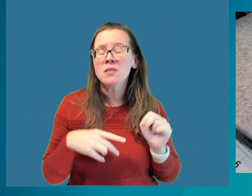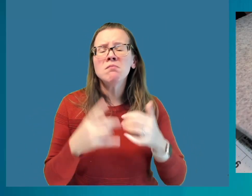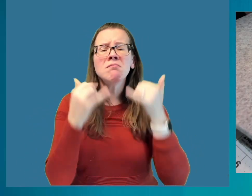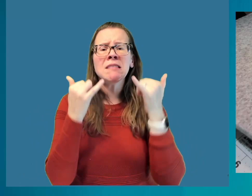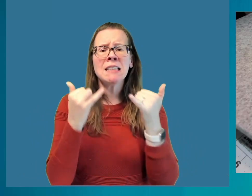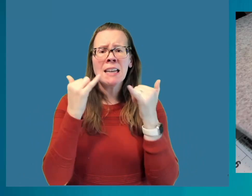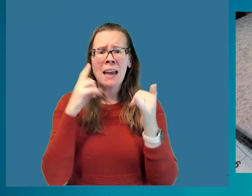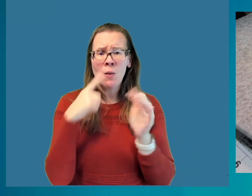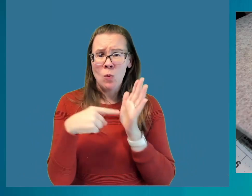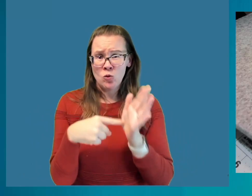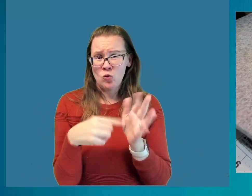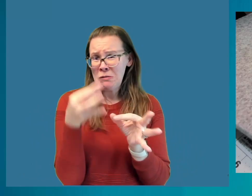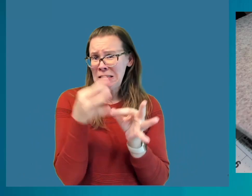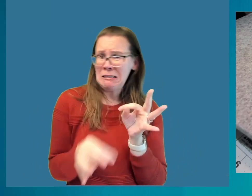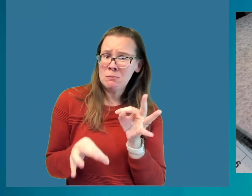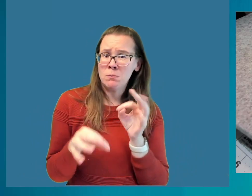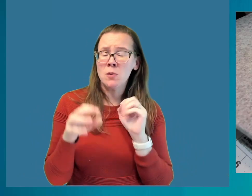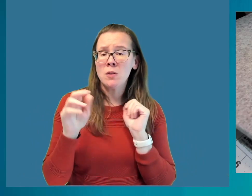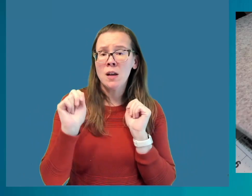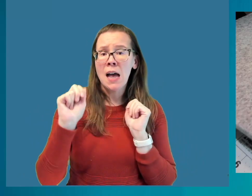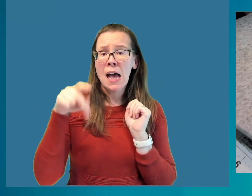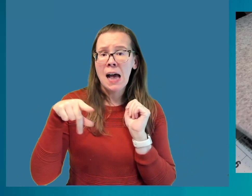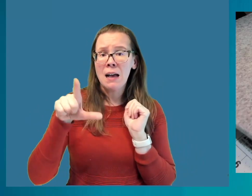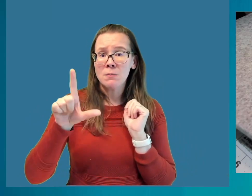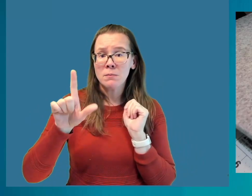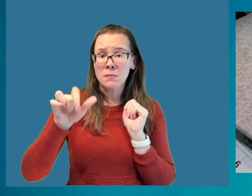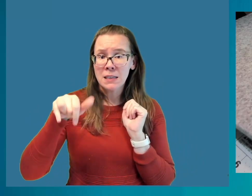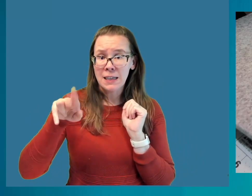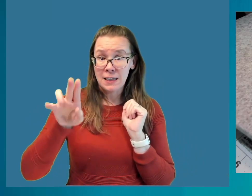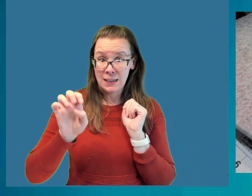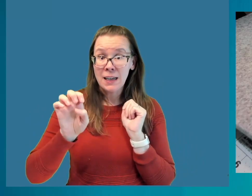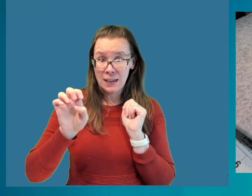like the one on top, you can use fabric collage, and then today today I'm going